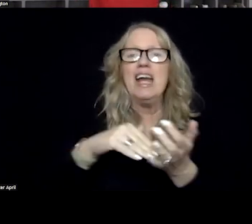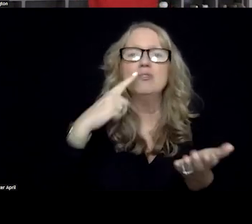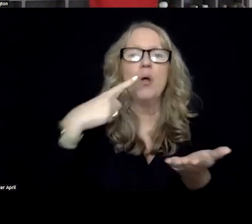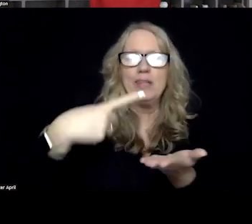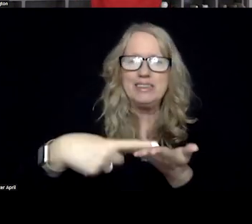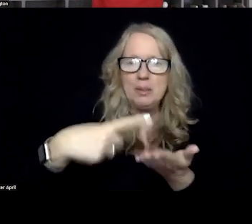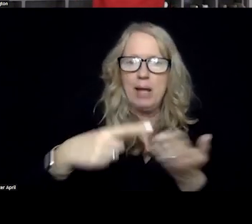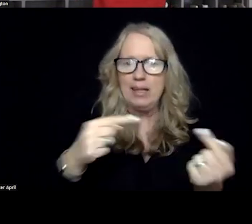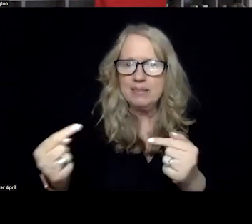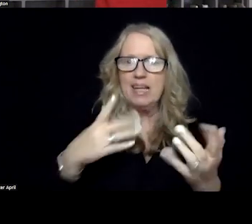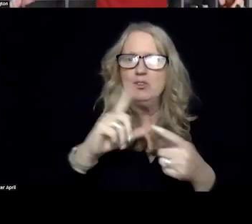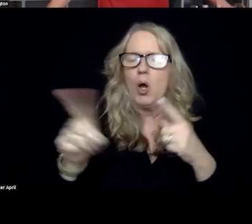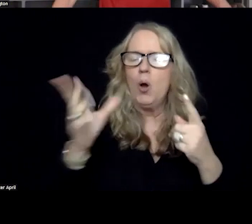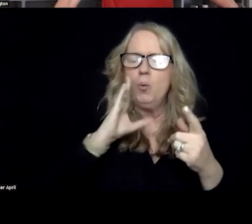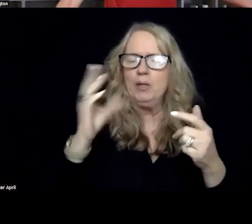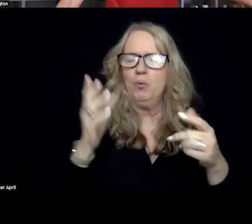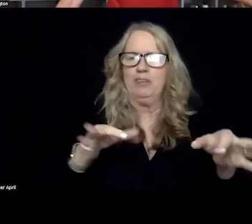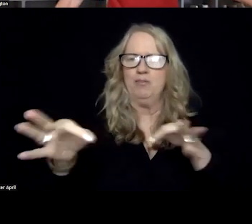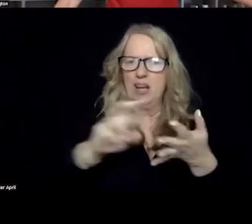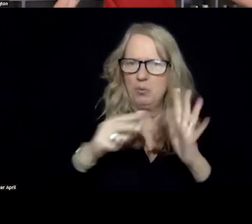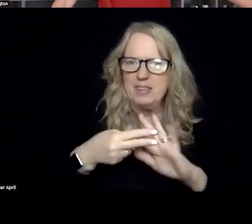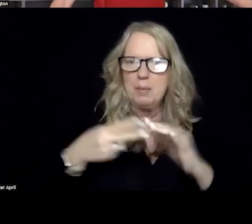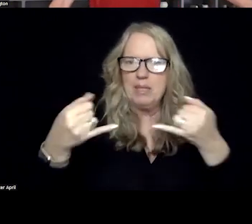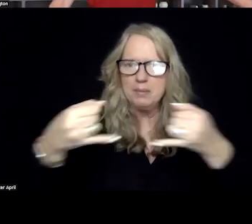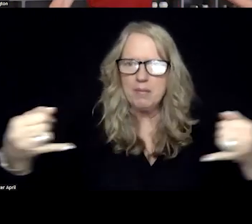BOUNDARIES AND MOVE TO THE EDGES WITH THE QUESTION.